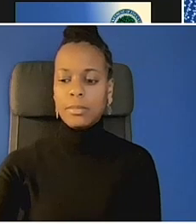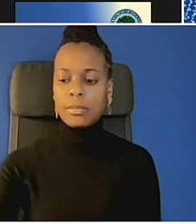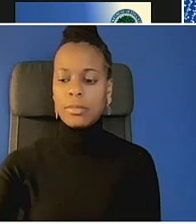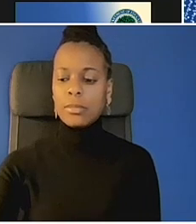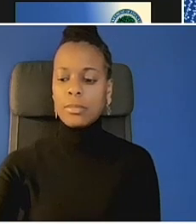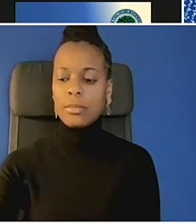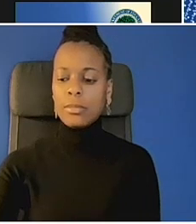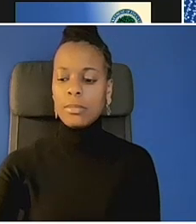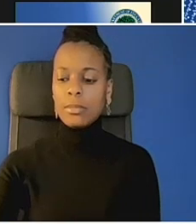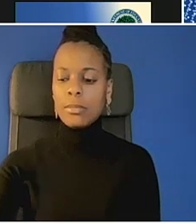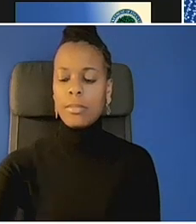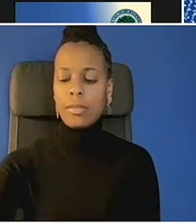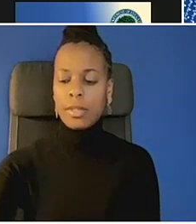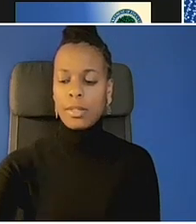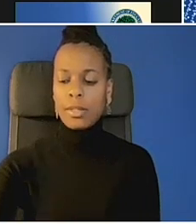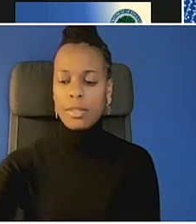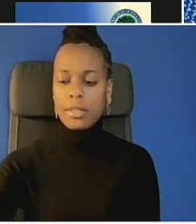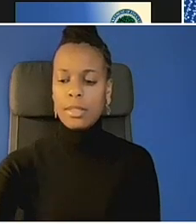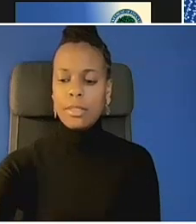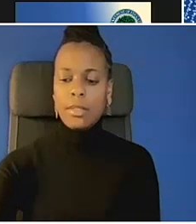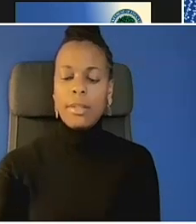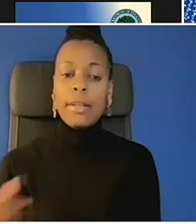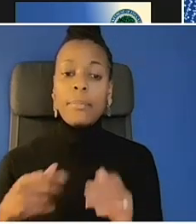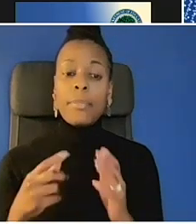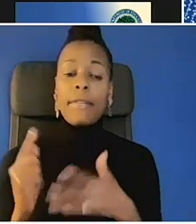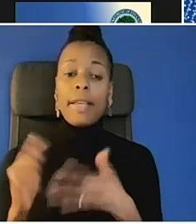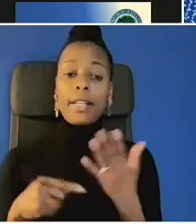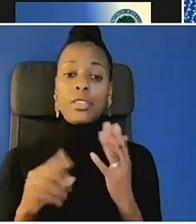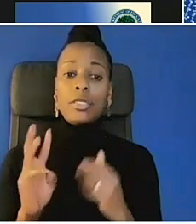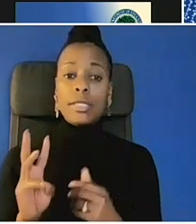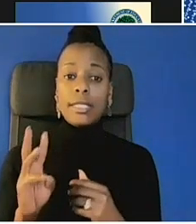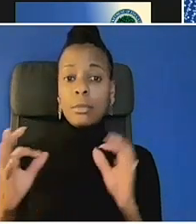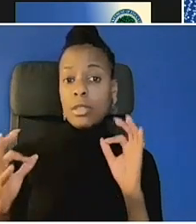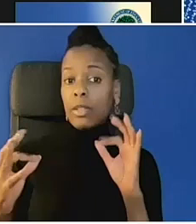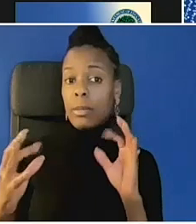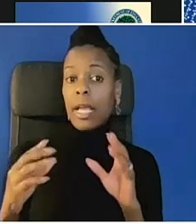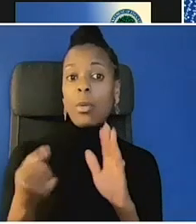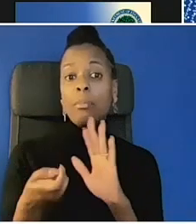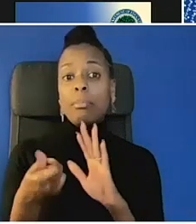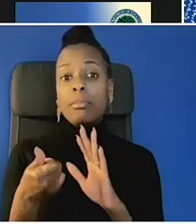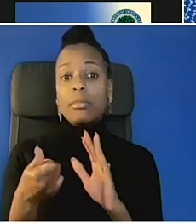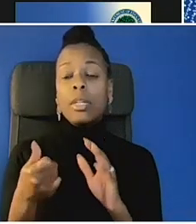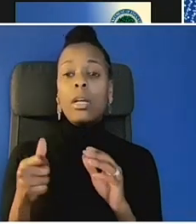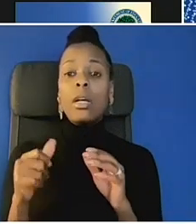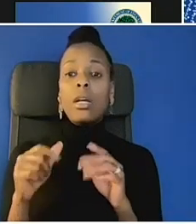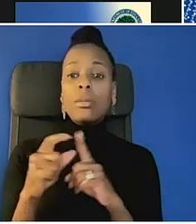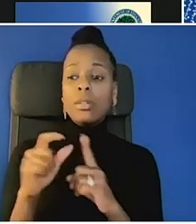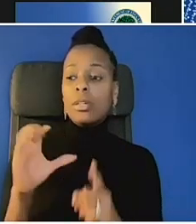Based on your feedback, we removed the term consumer to make it less limiting and preserve the Secretary's discretion to